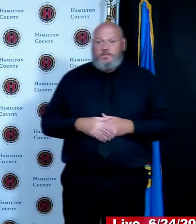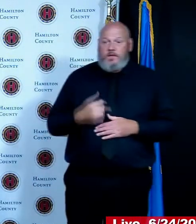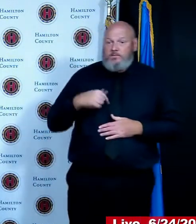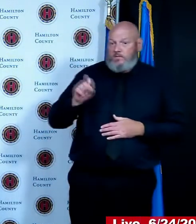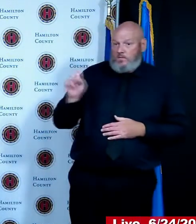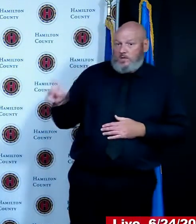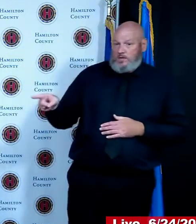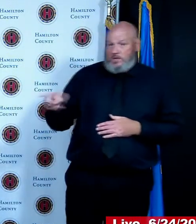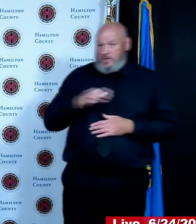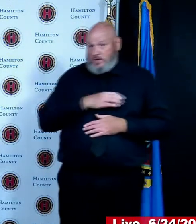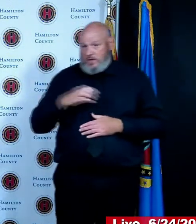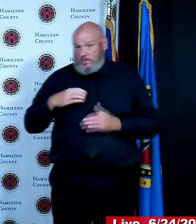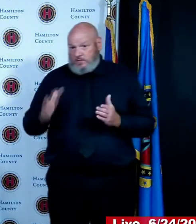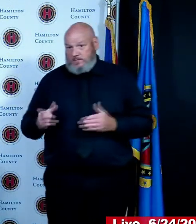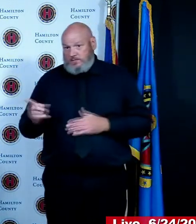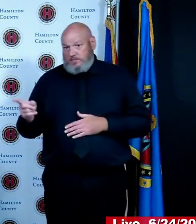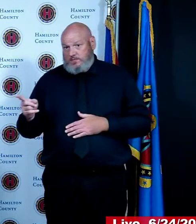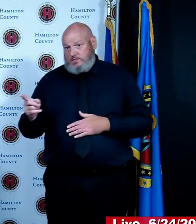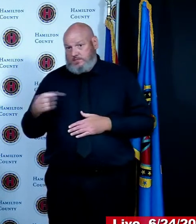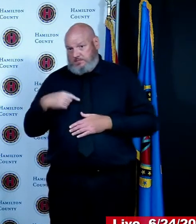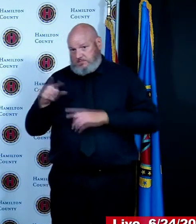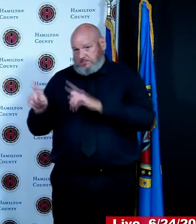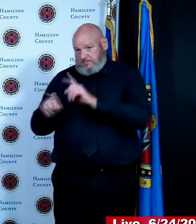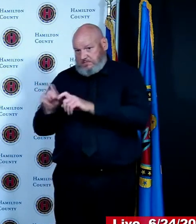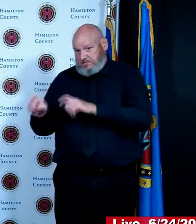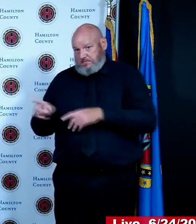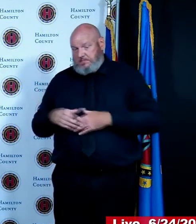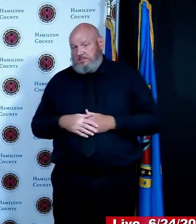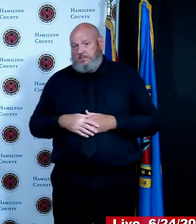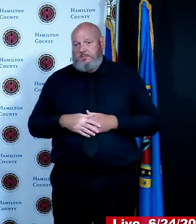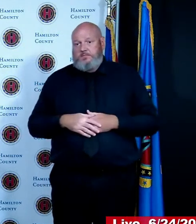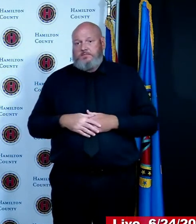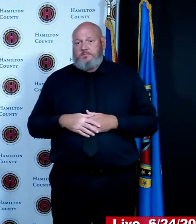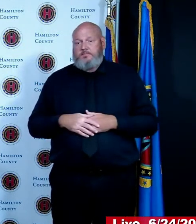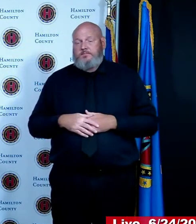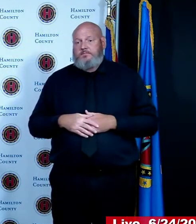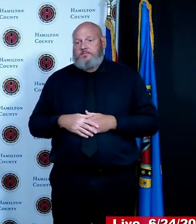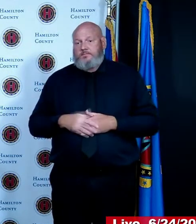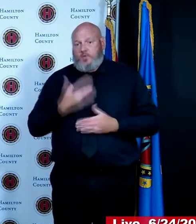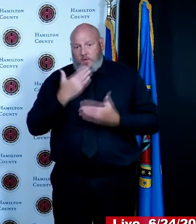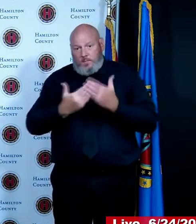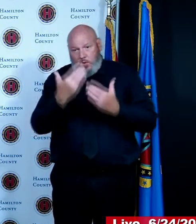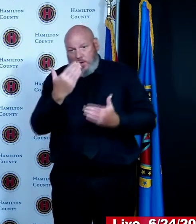as well ask Denise a question can you hear me okay good morning hi Denise a couple